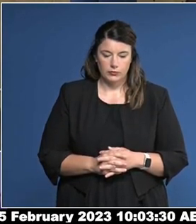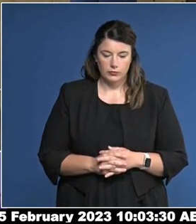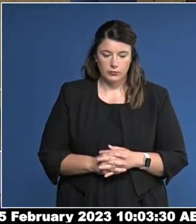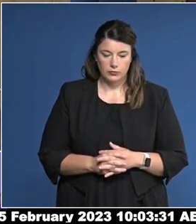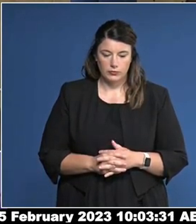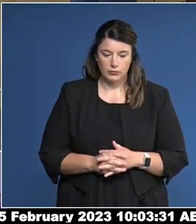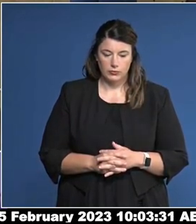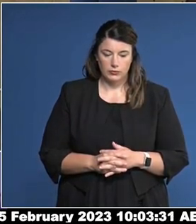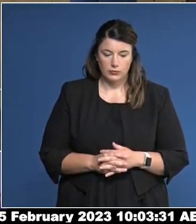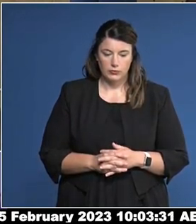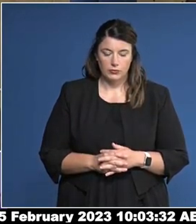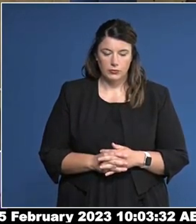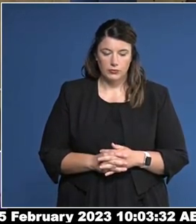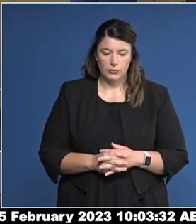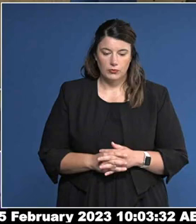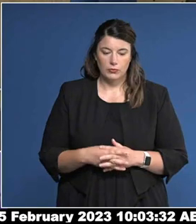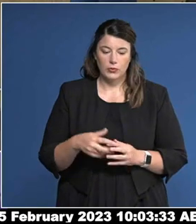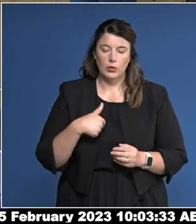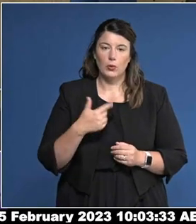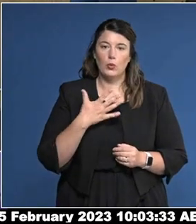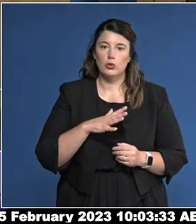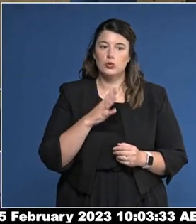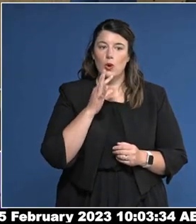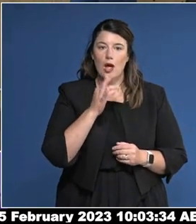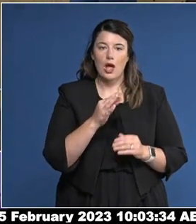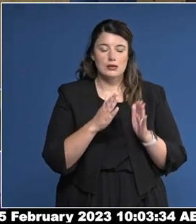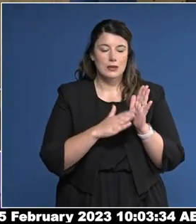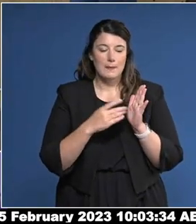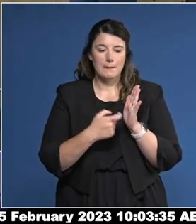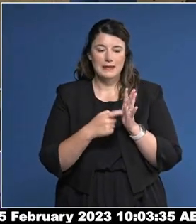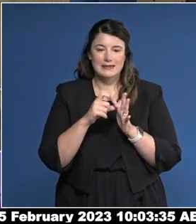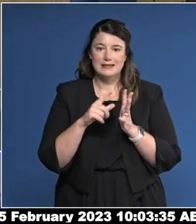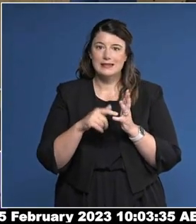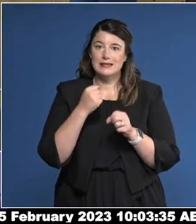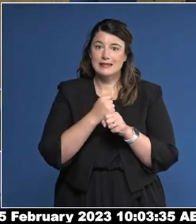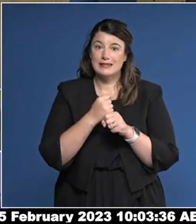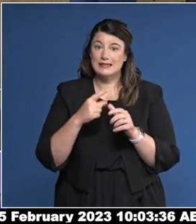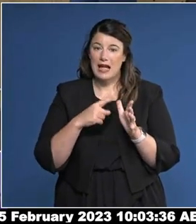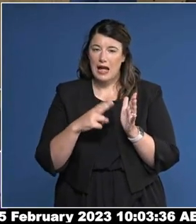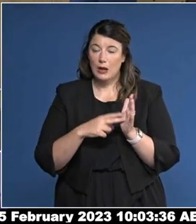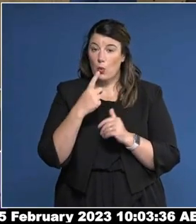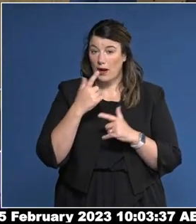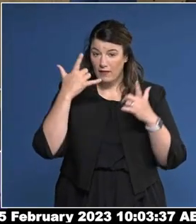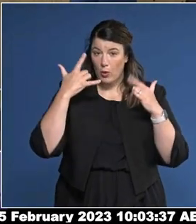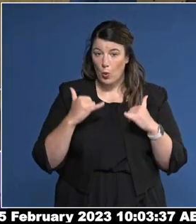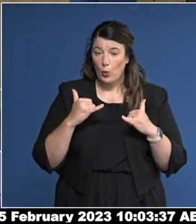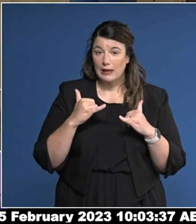here, a certain proposition - at least one proposition arising out of the evidence